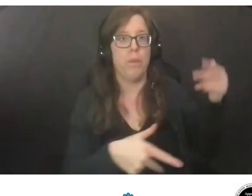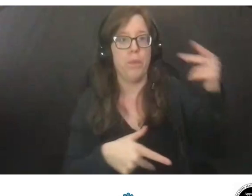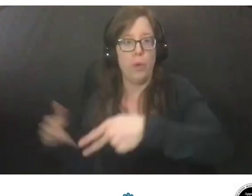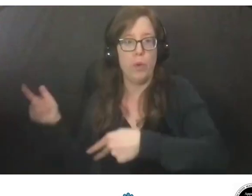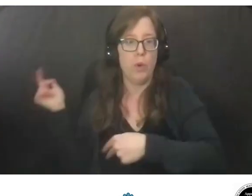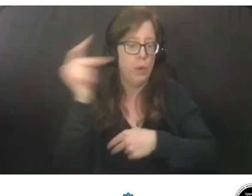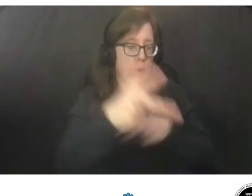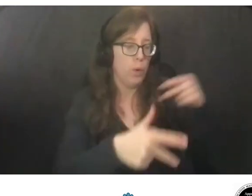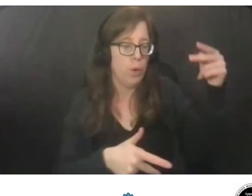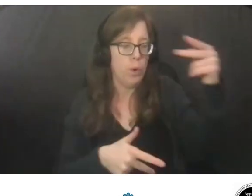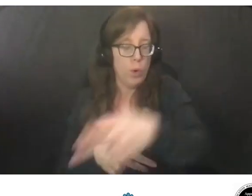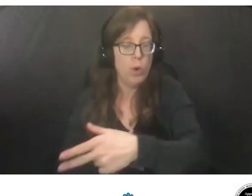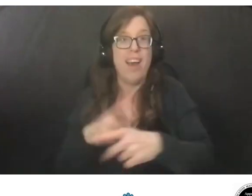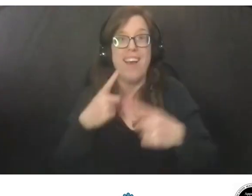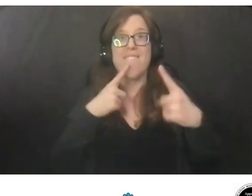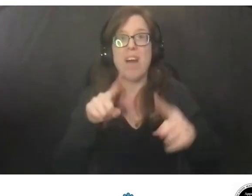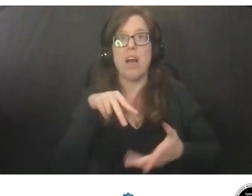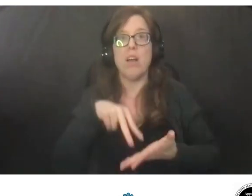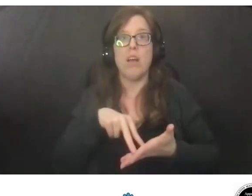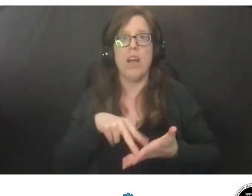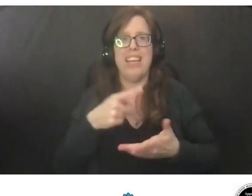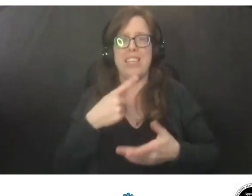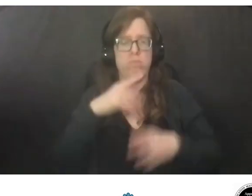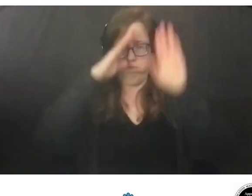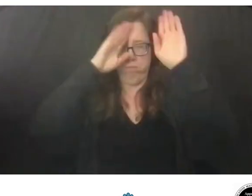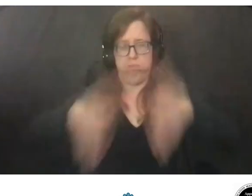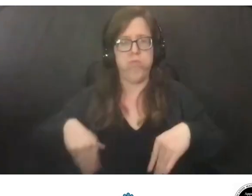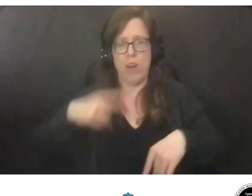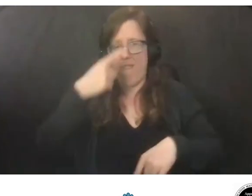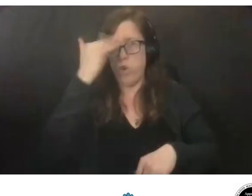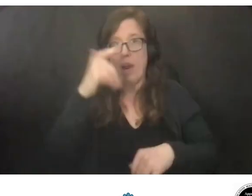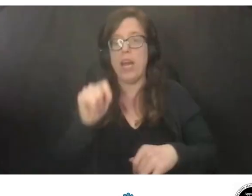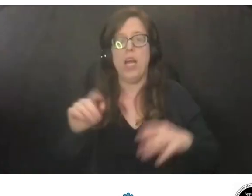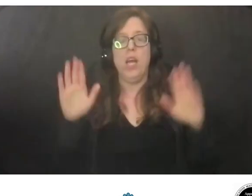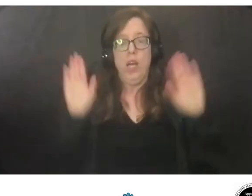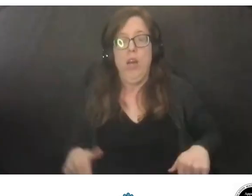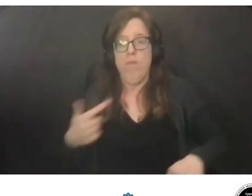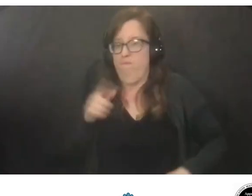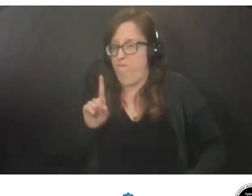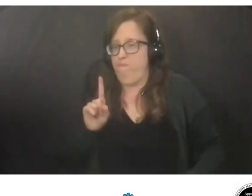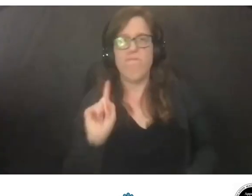and finally he just said, "Forget it", and he just stepped out. So I am,